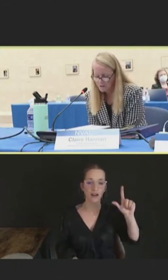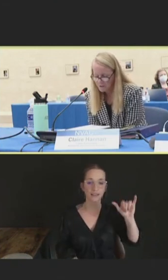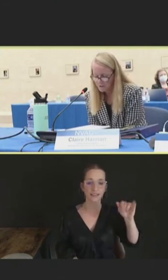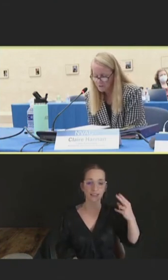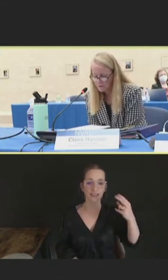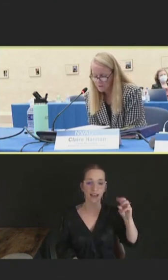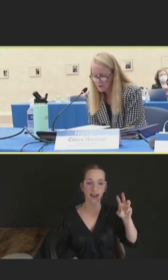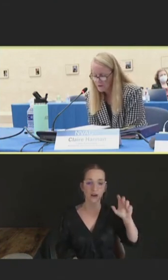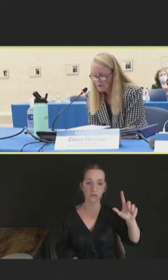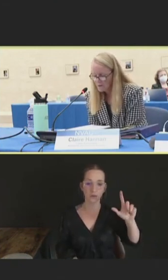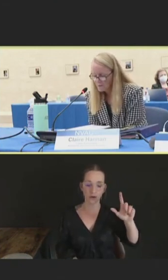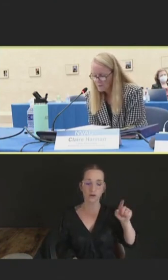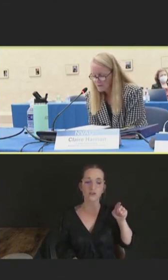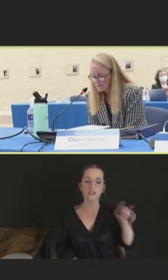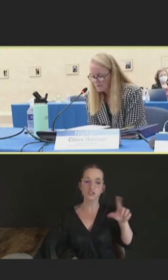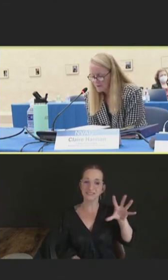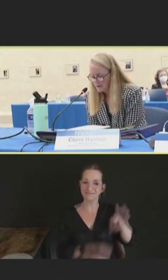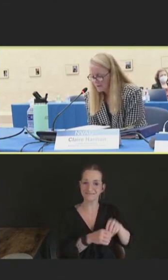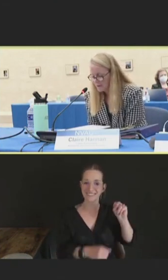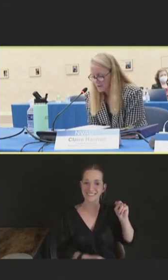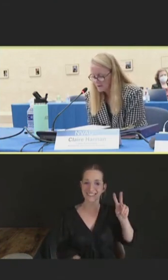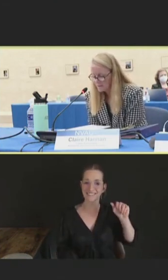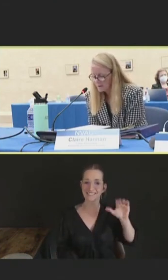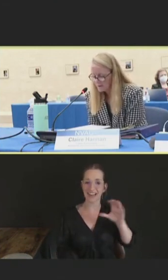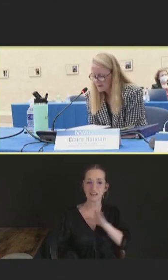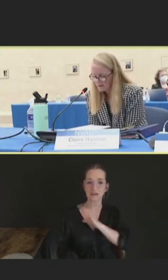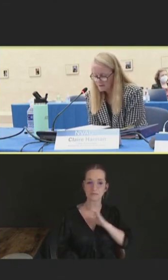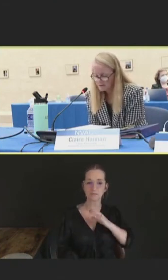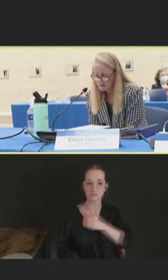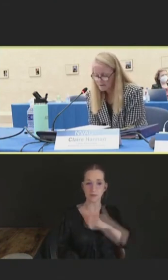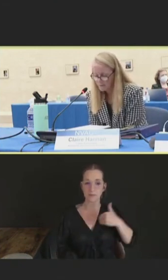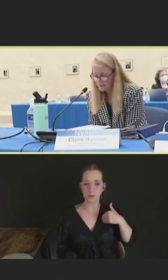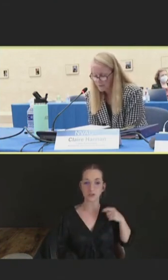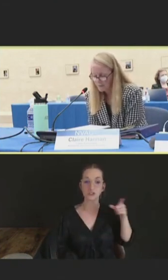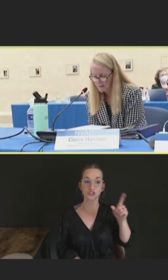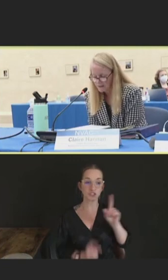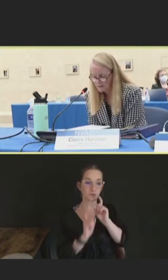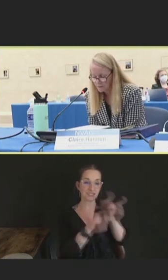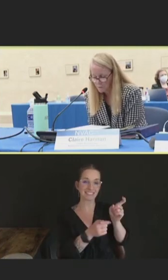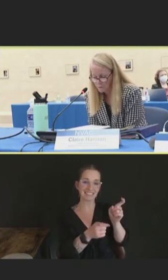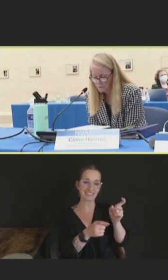in North Dakota who received the Natalie J. Smith Excellence in Program Management Award.